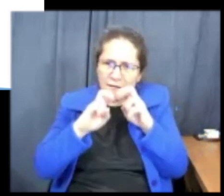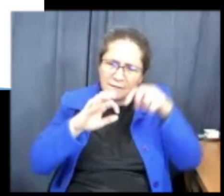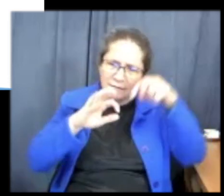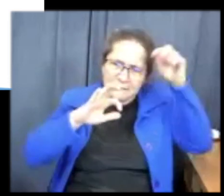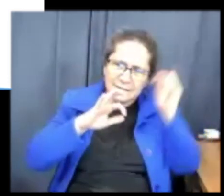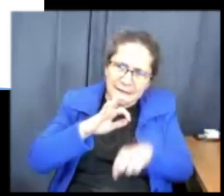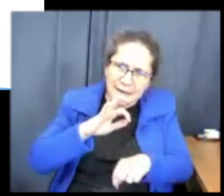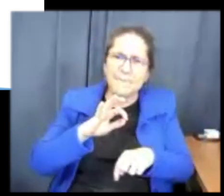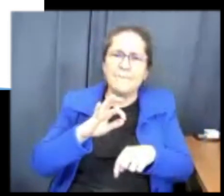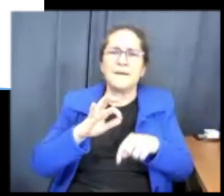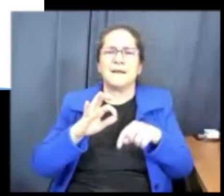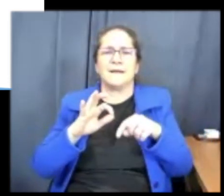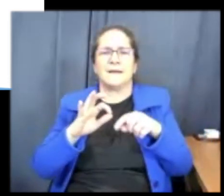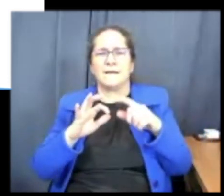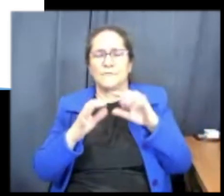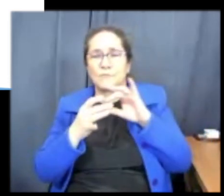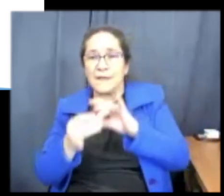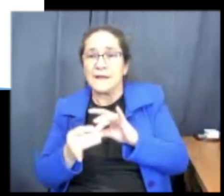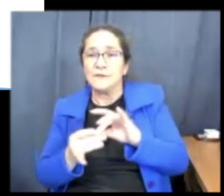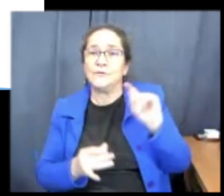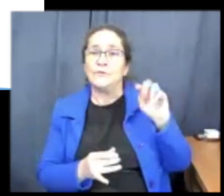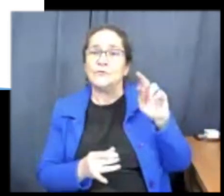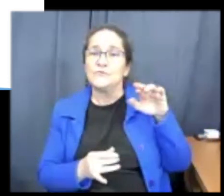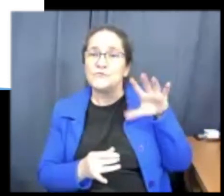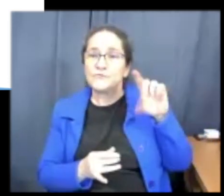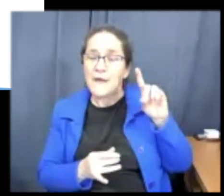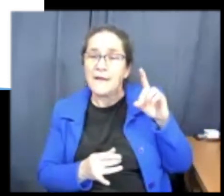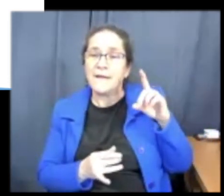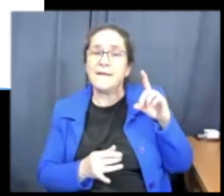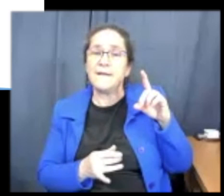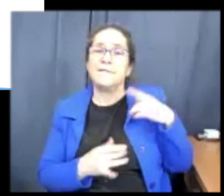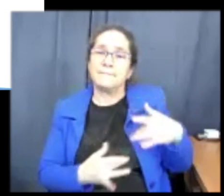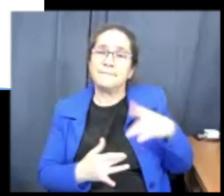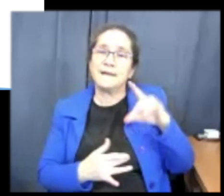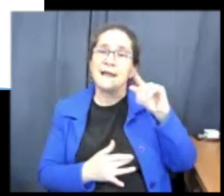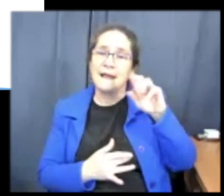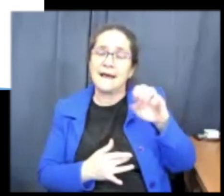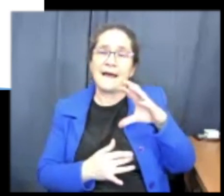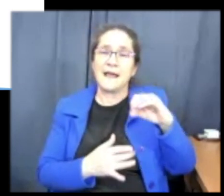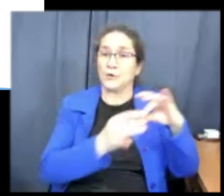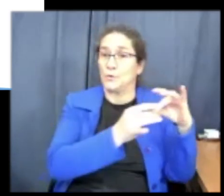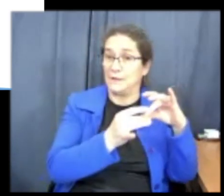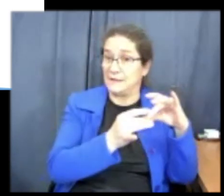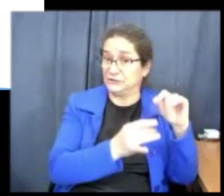some of the trend and correlation data, but we also want to talk about this as well with